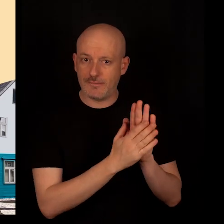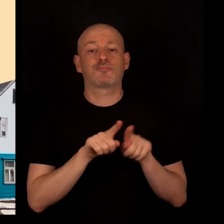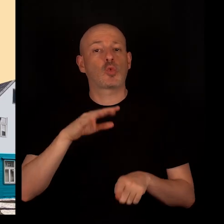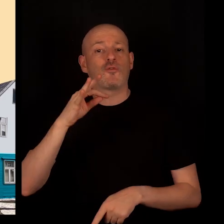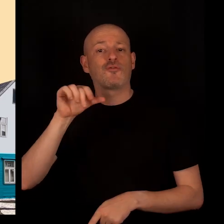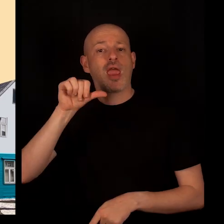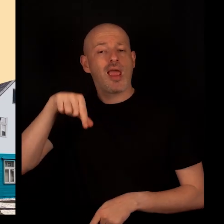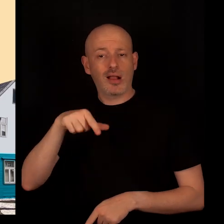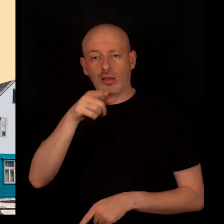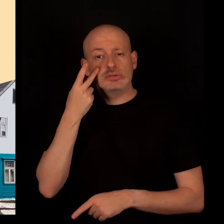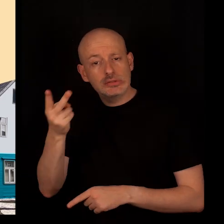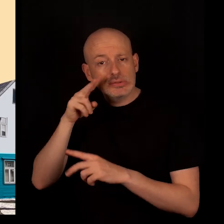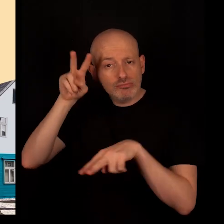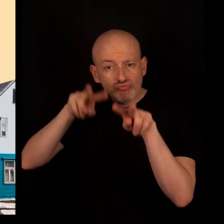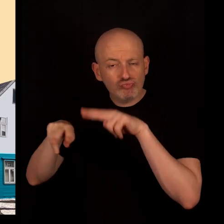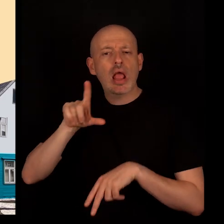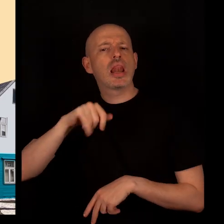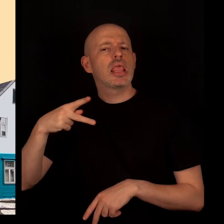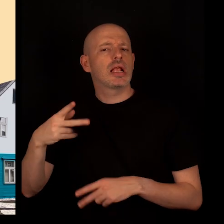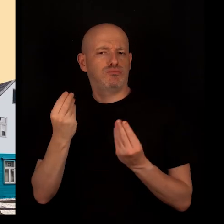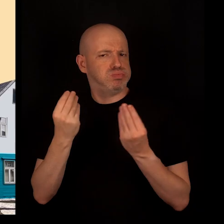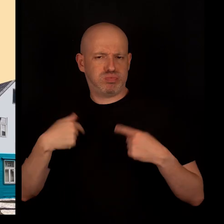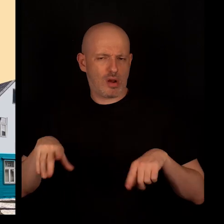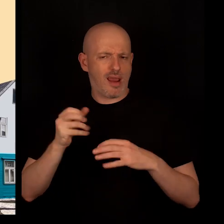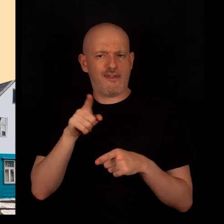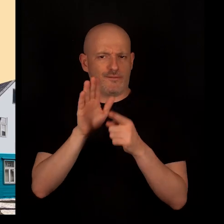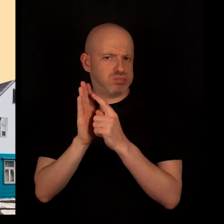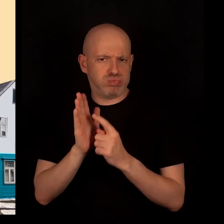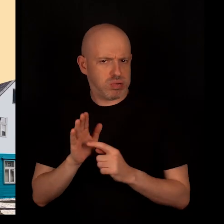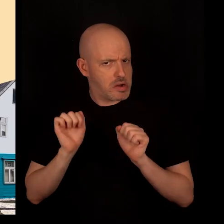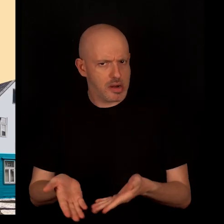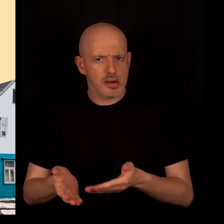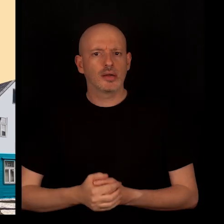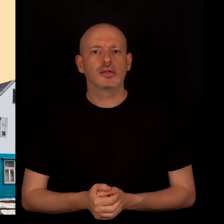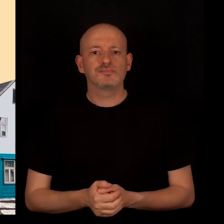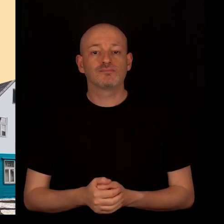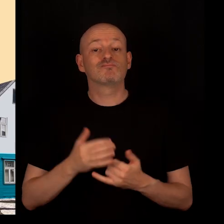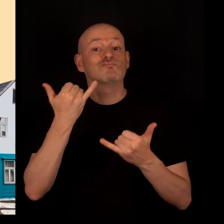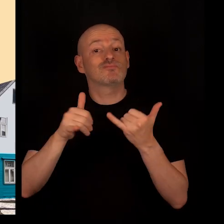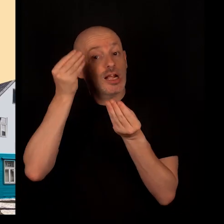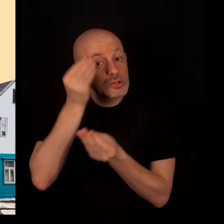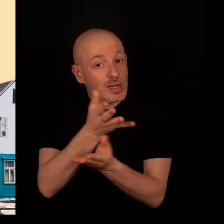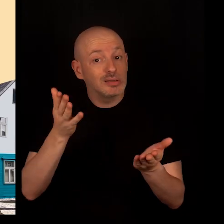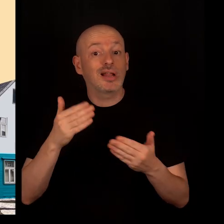and our FAQs. We have a lot of links. Last reminder, the next events.